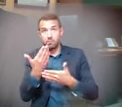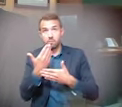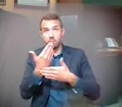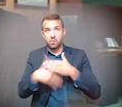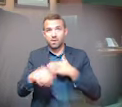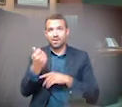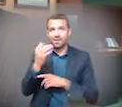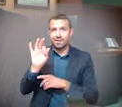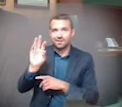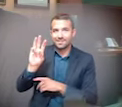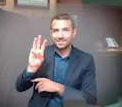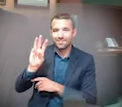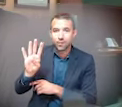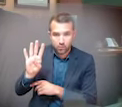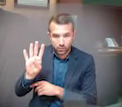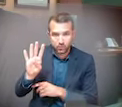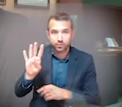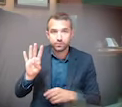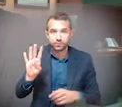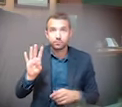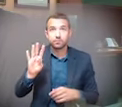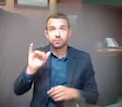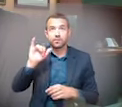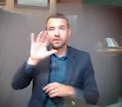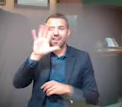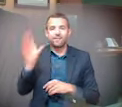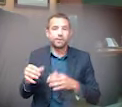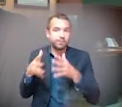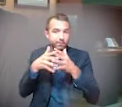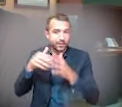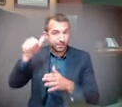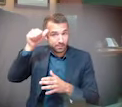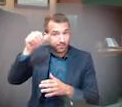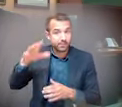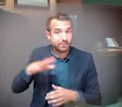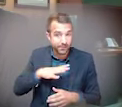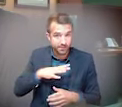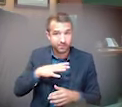I'm an African American male. And I went blind in 1989.